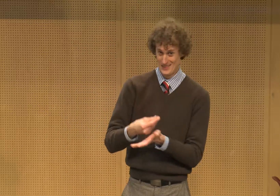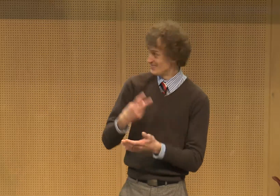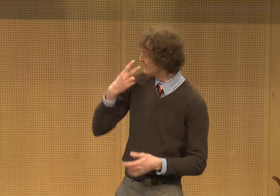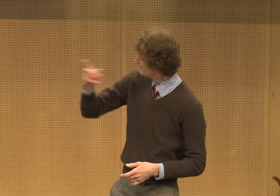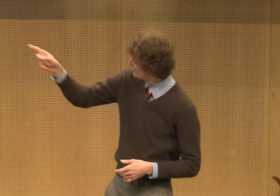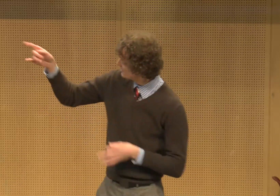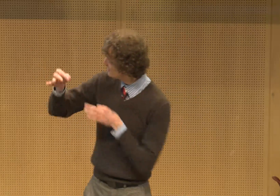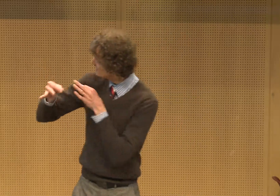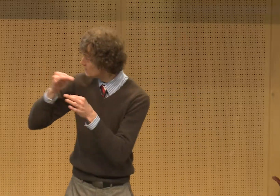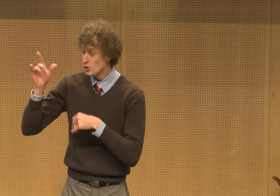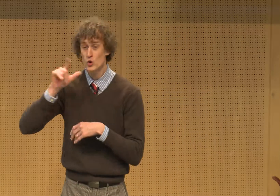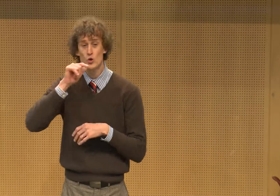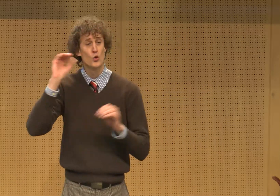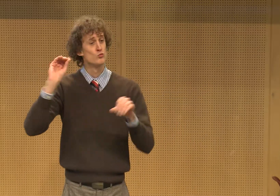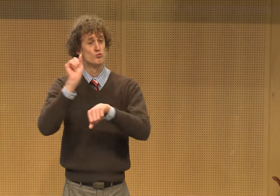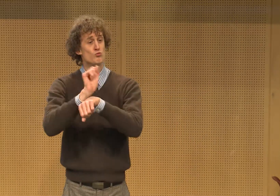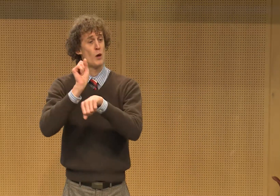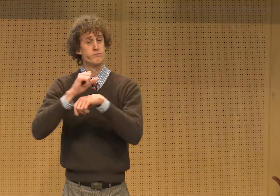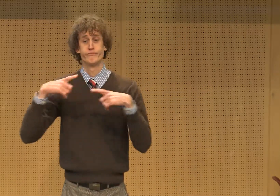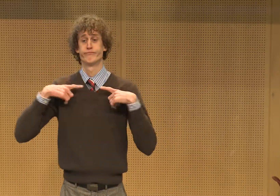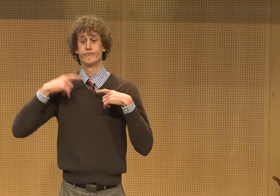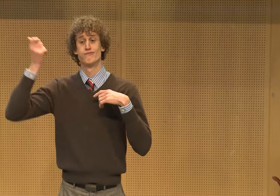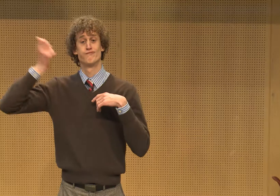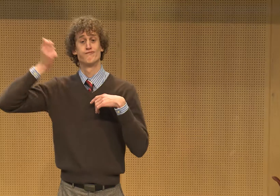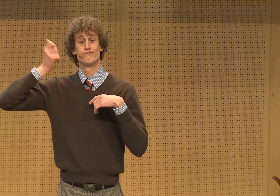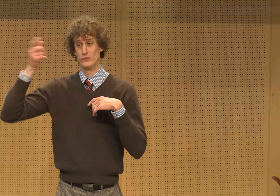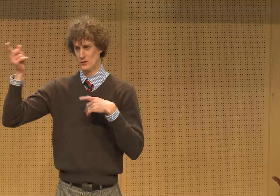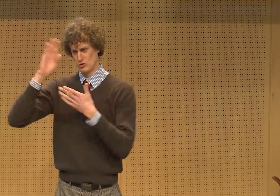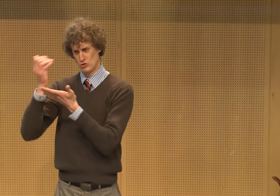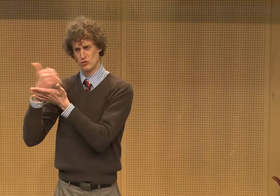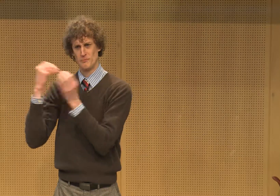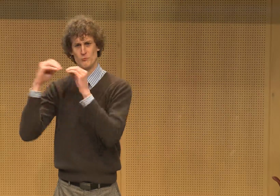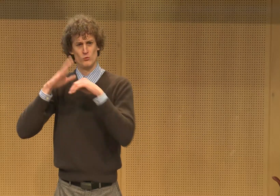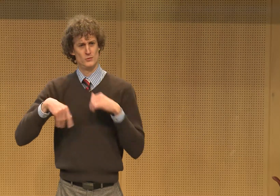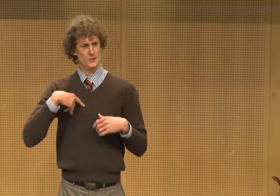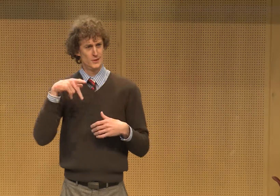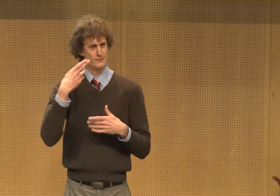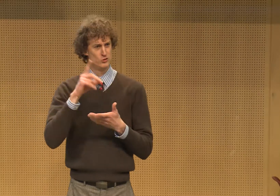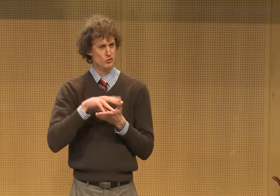and if that's what you want, PhD is not for you, you know.